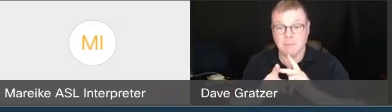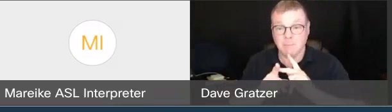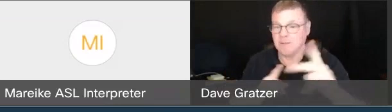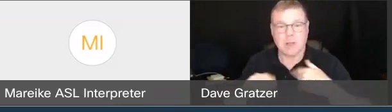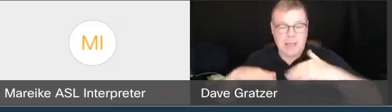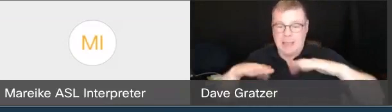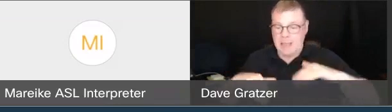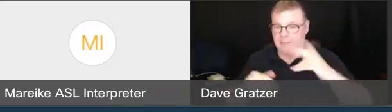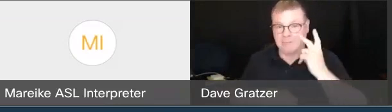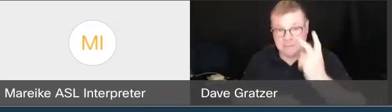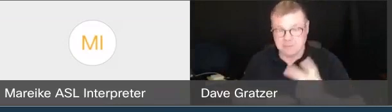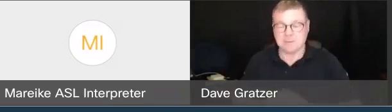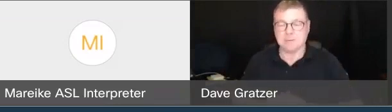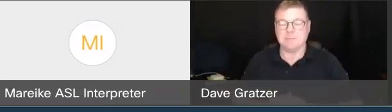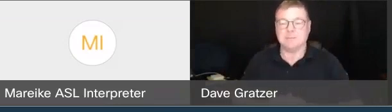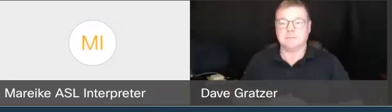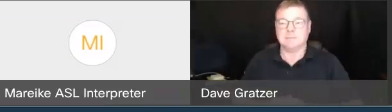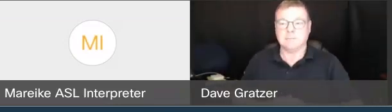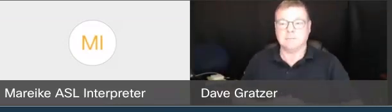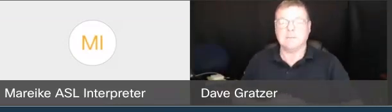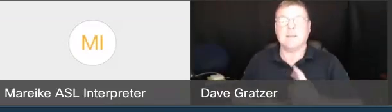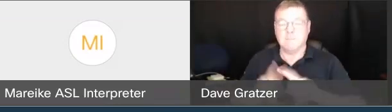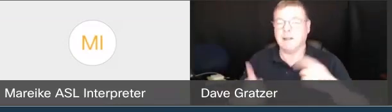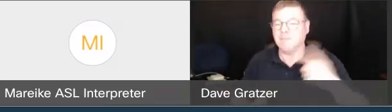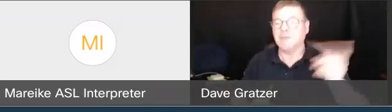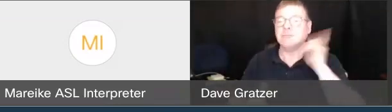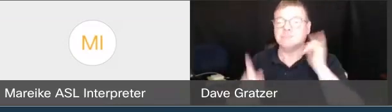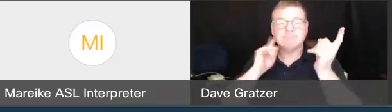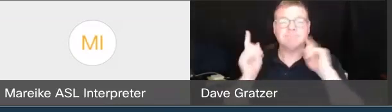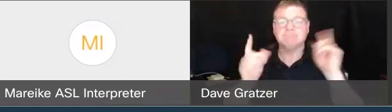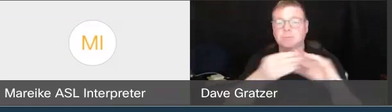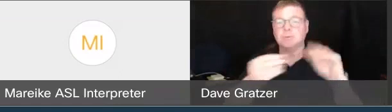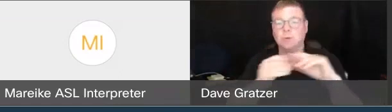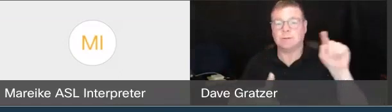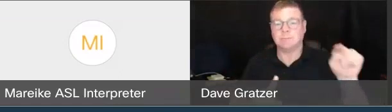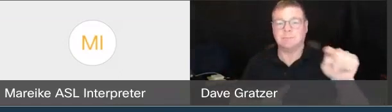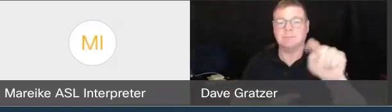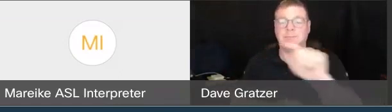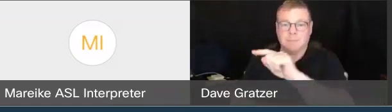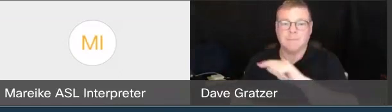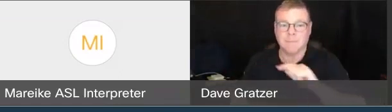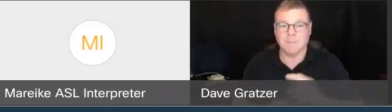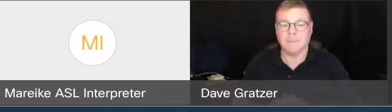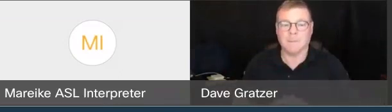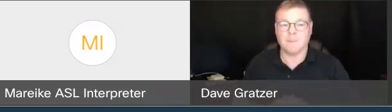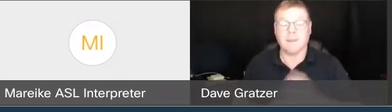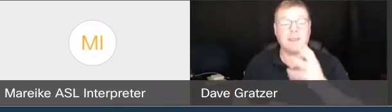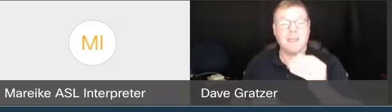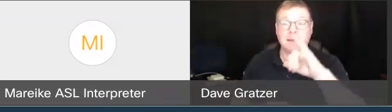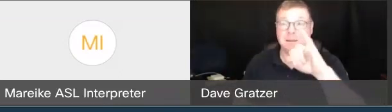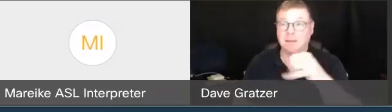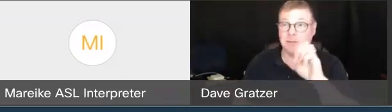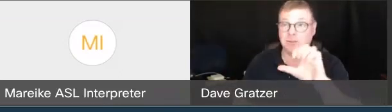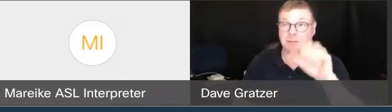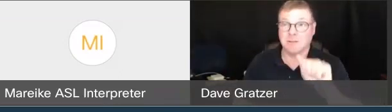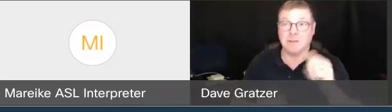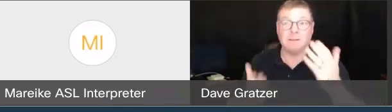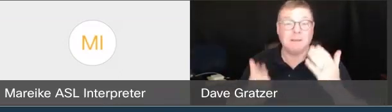but I've heard anecdotes like this so, and maybe Jessica, those things that I said, if that